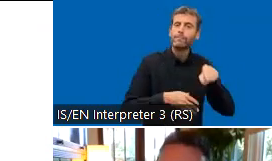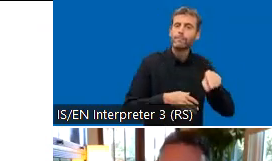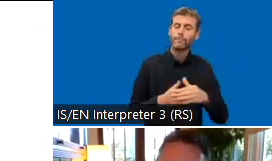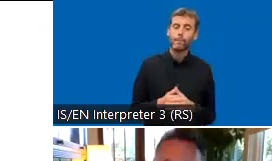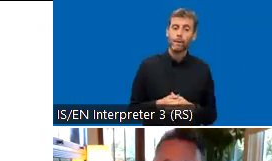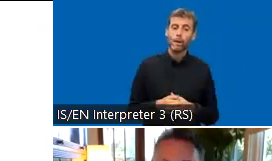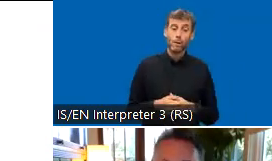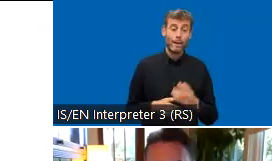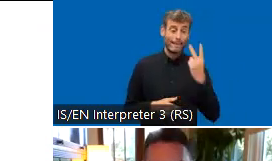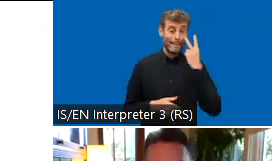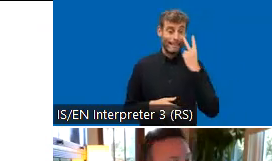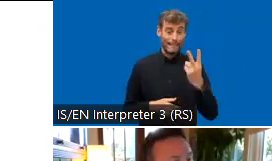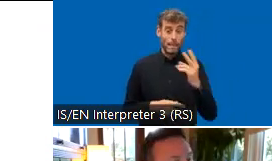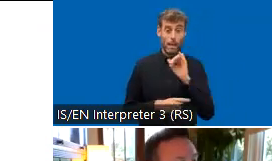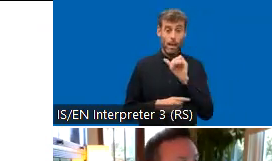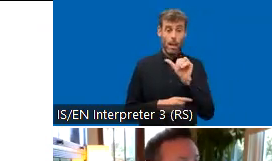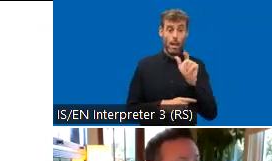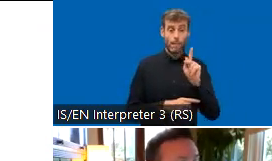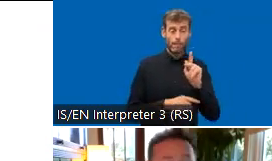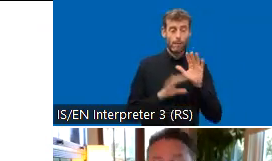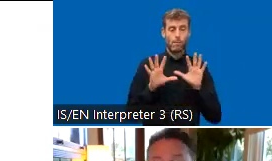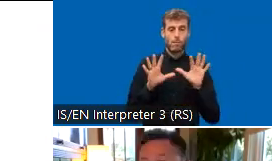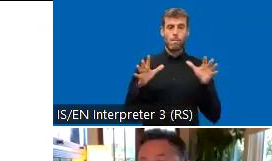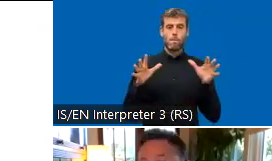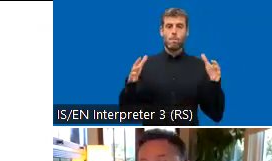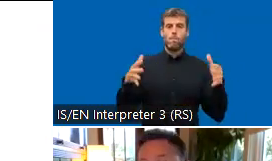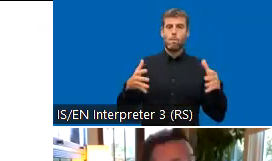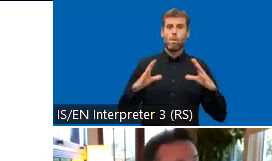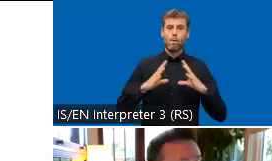and Europe is one of those areas that we are doing this in. We reached over 5,000 members.